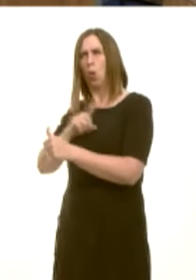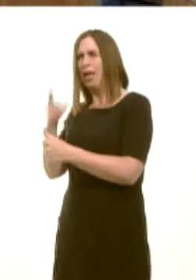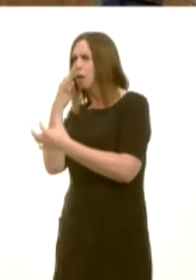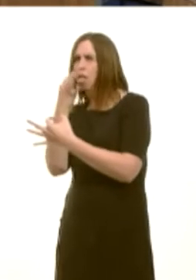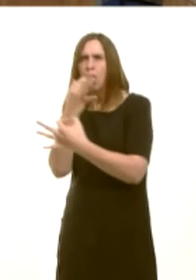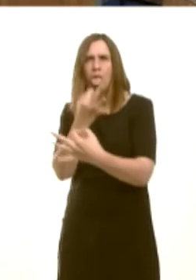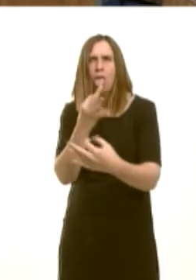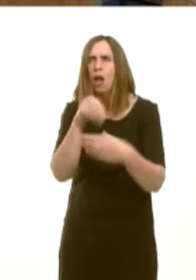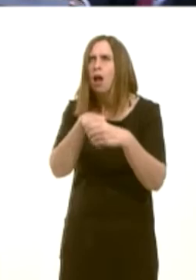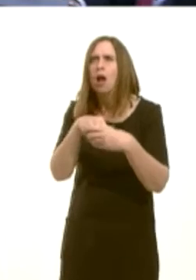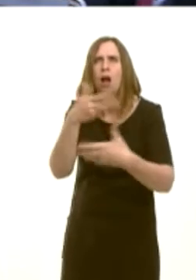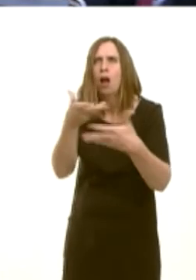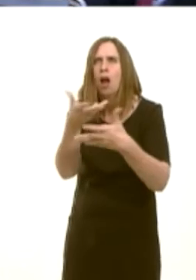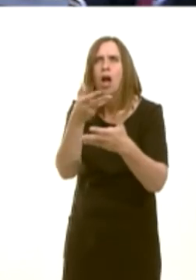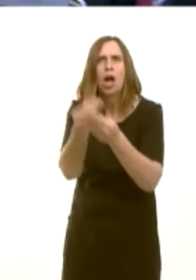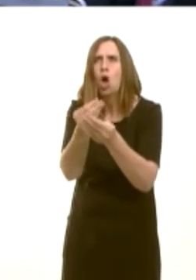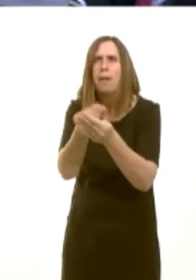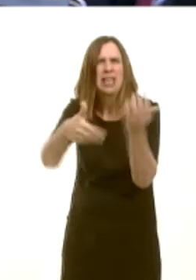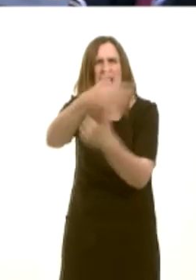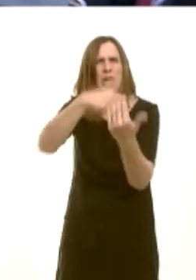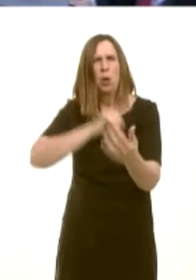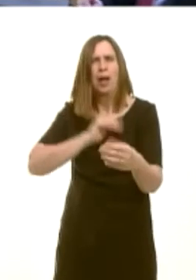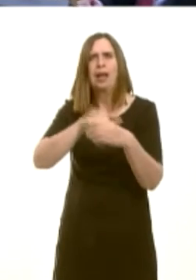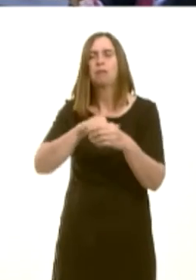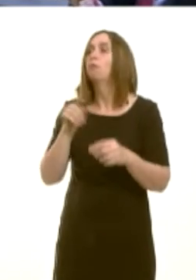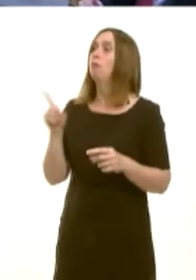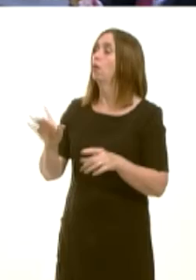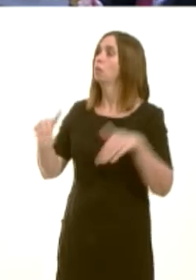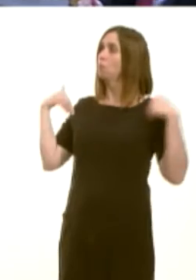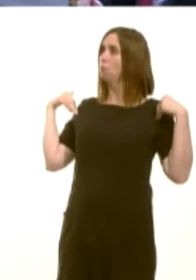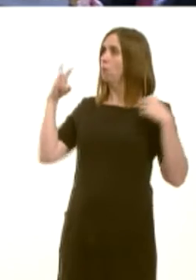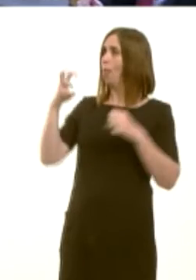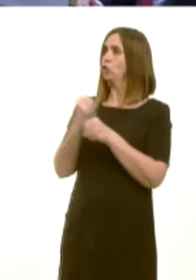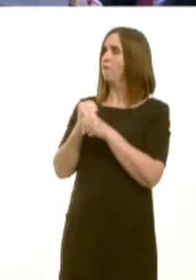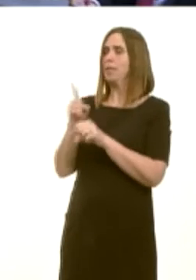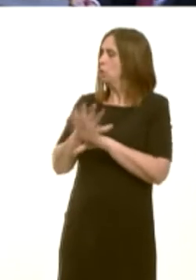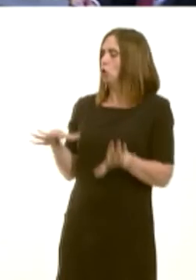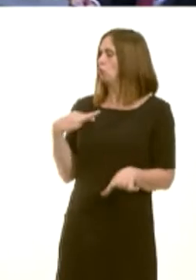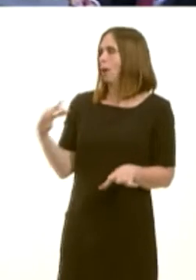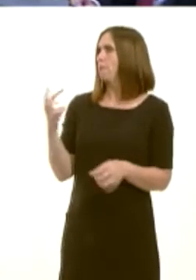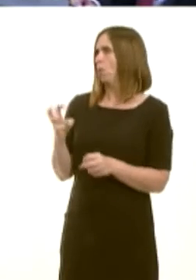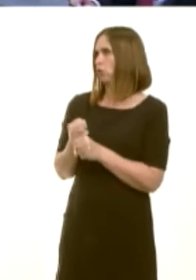particular application? Carwyn Jones: He was not acting on behalf of the Welsh Government. Andrew R.T. Davies: Well, I have to say that